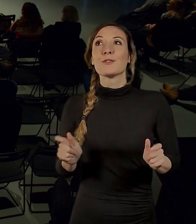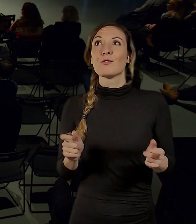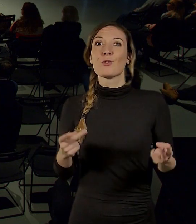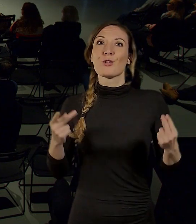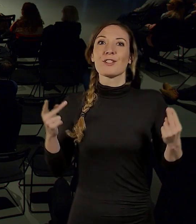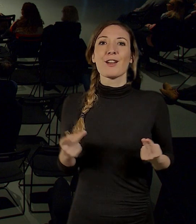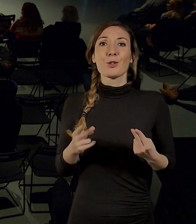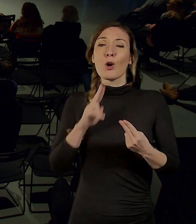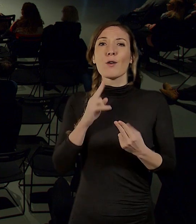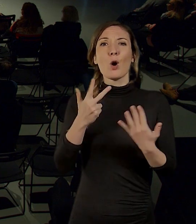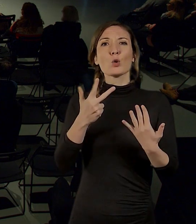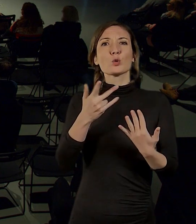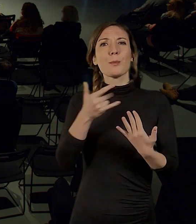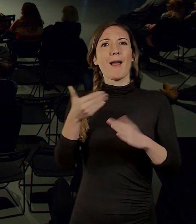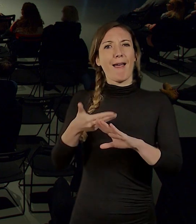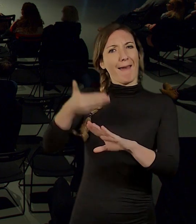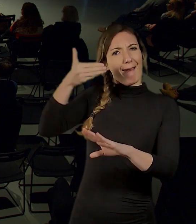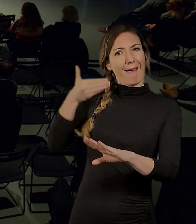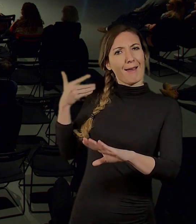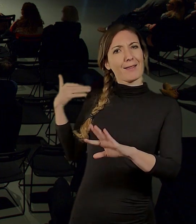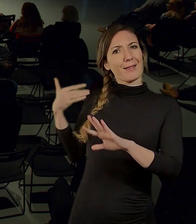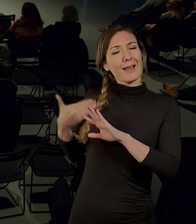And it builds on that. And it shows what the possibilities are.